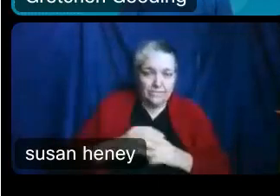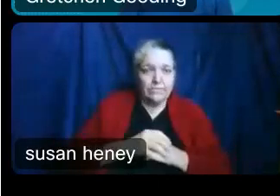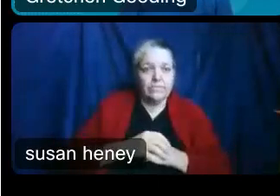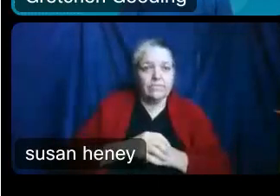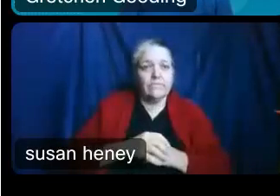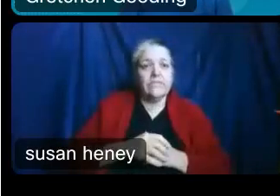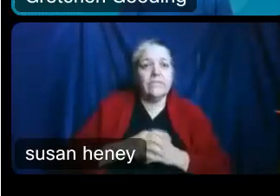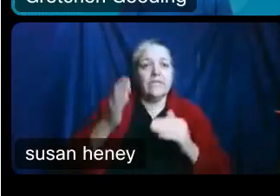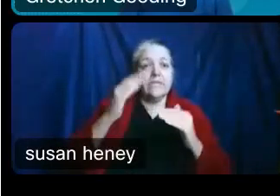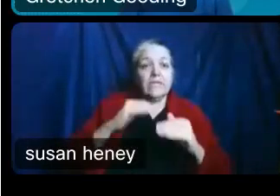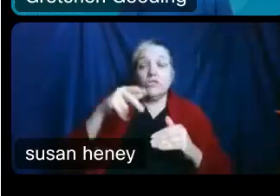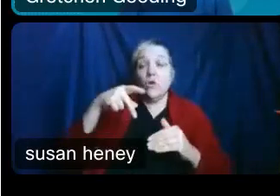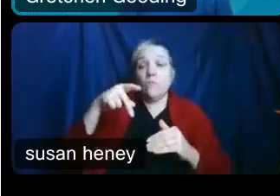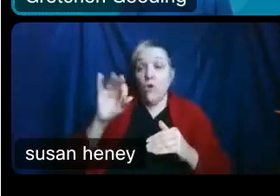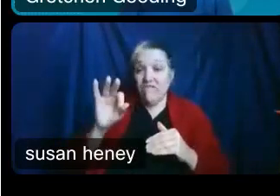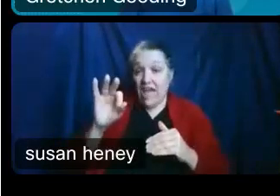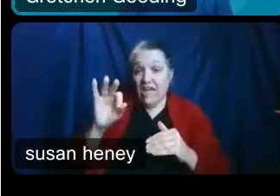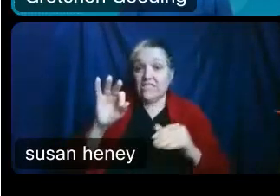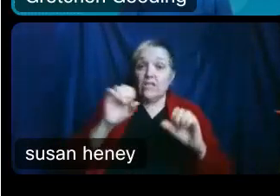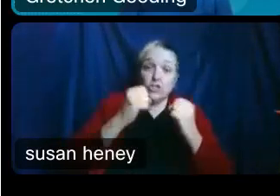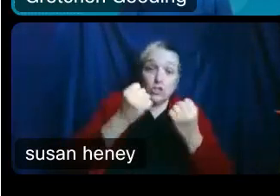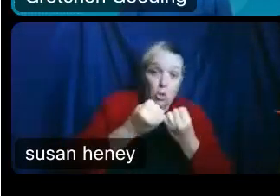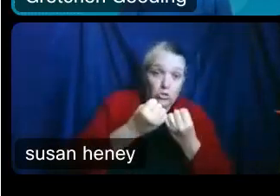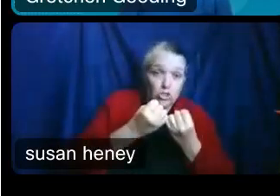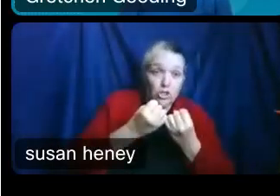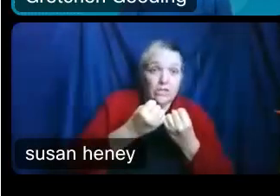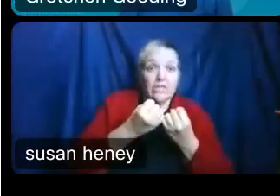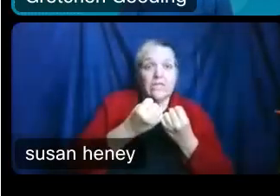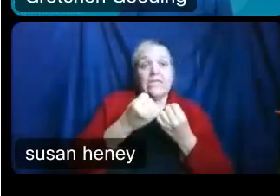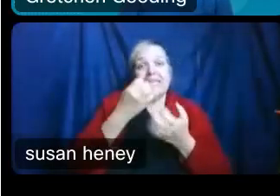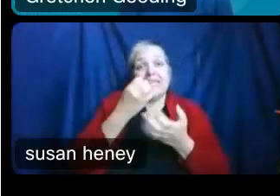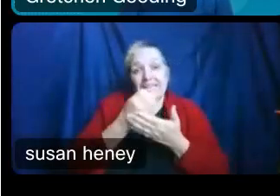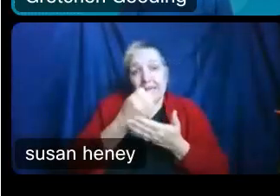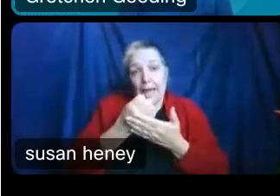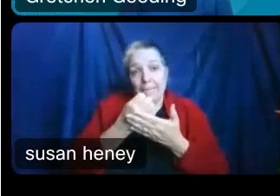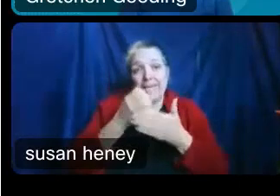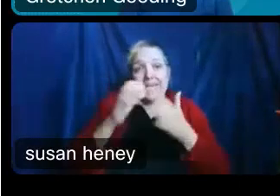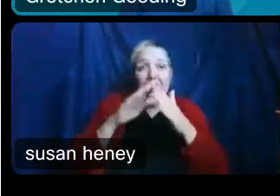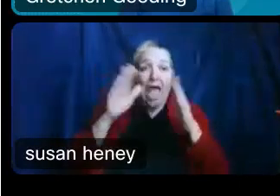social, economic, housing and demographic characteristics. There's also a selected social